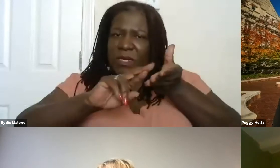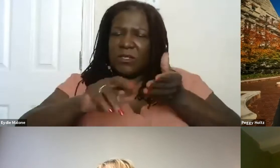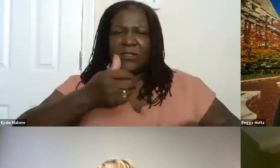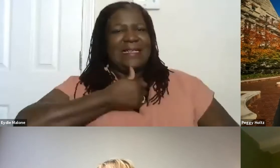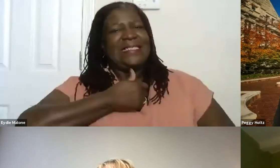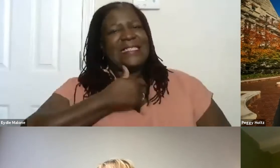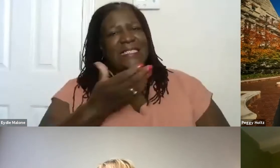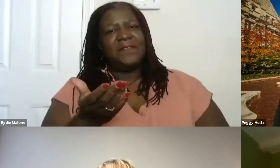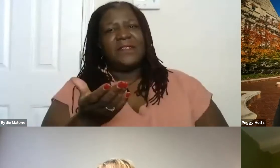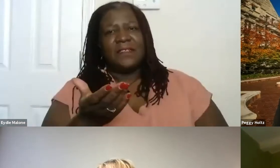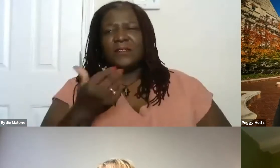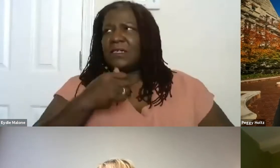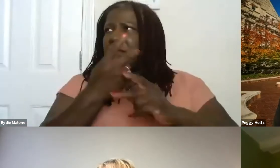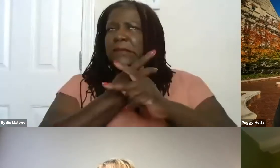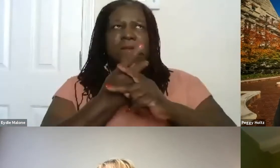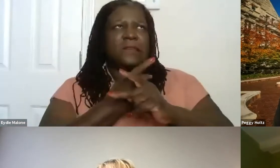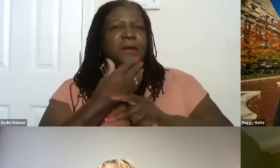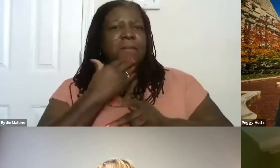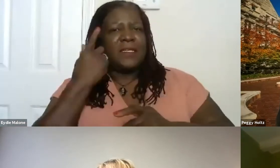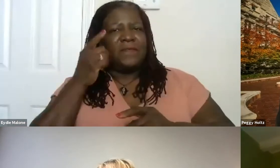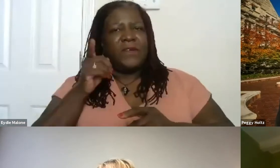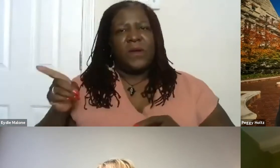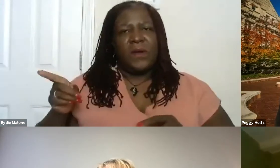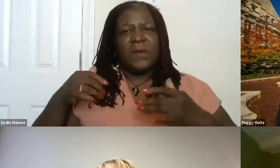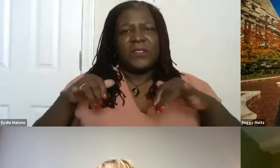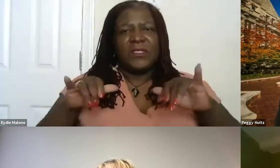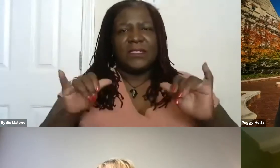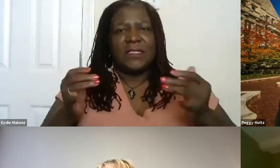to figure out what the best is for her, she's still a mystery because of this rare gene